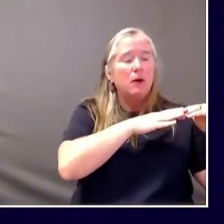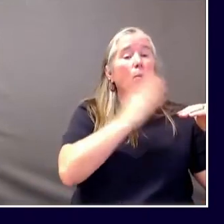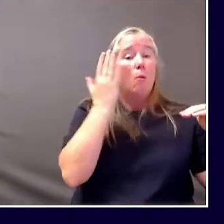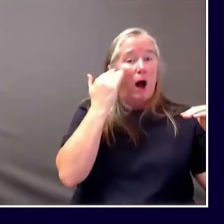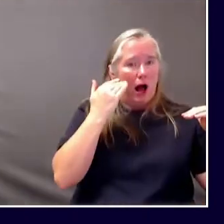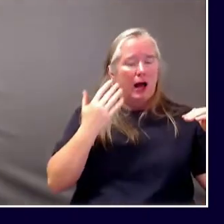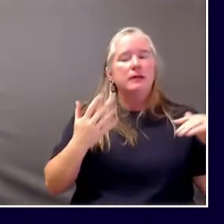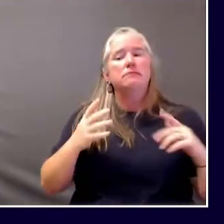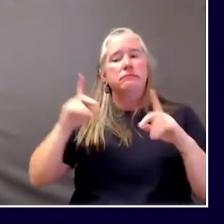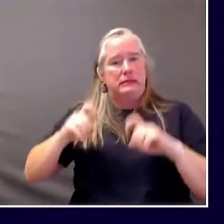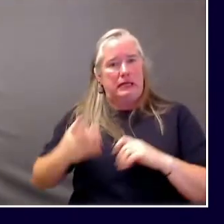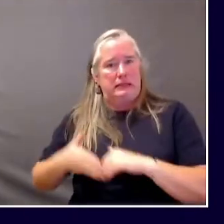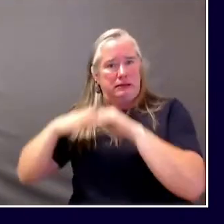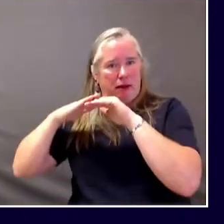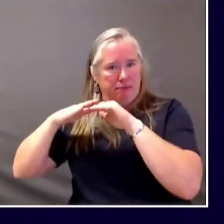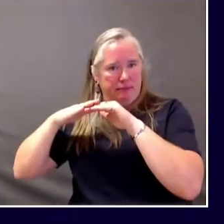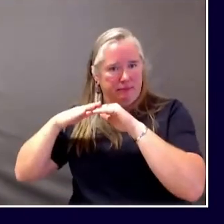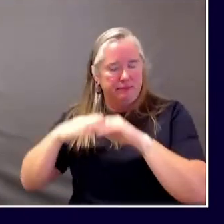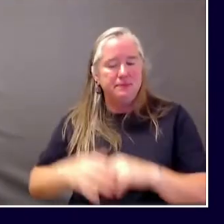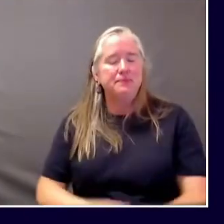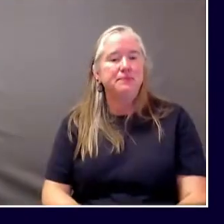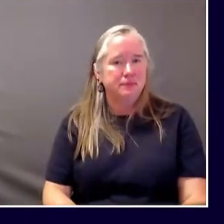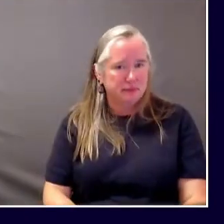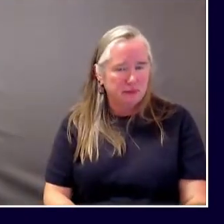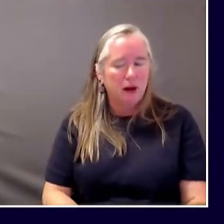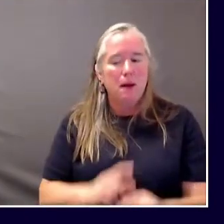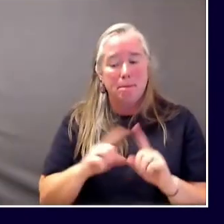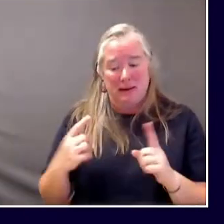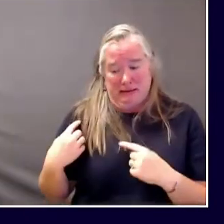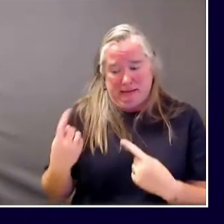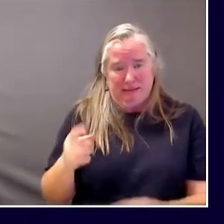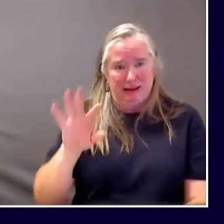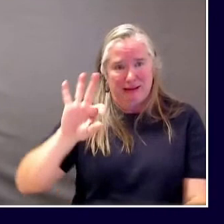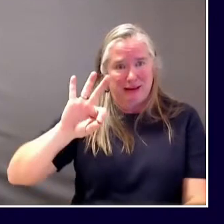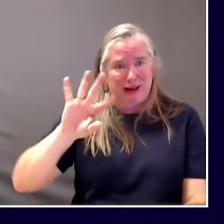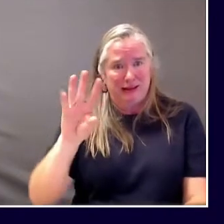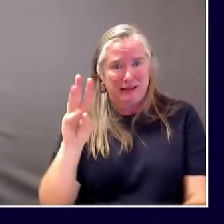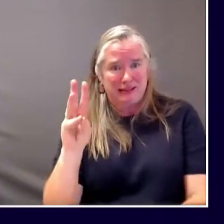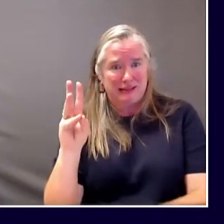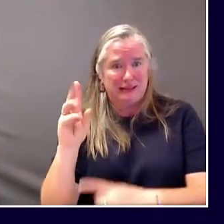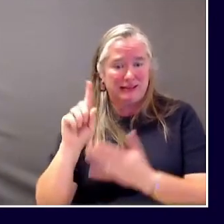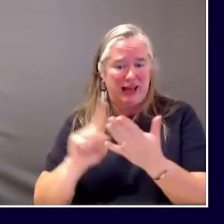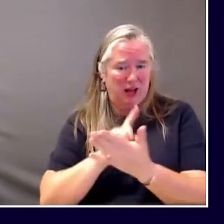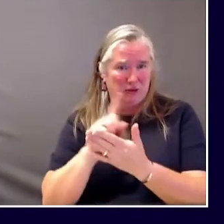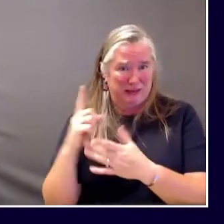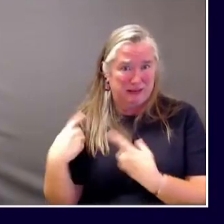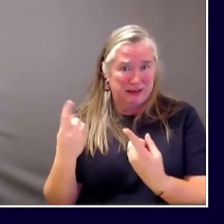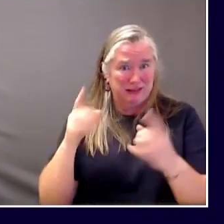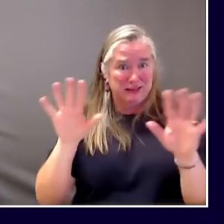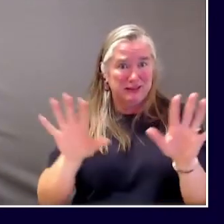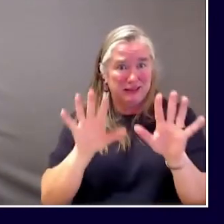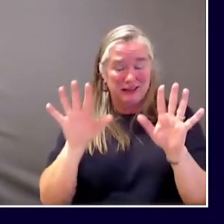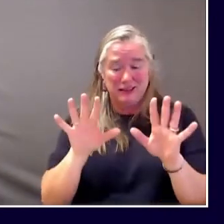the last say ninety six hours